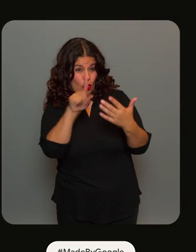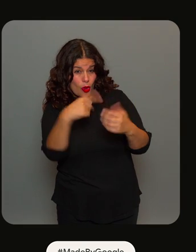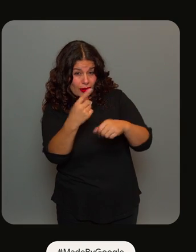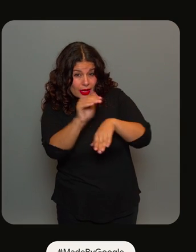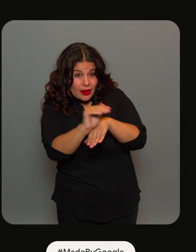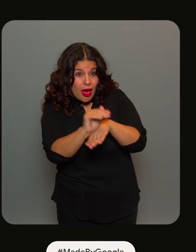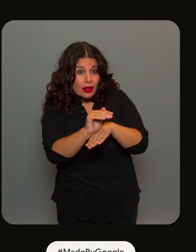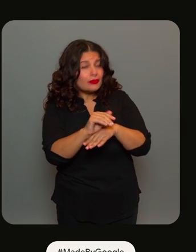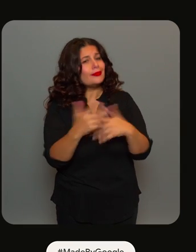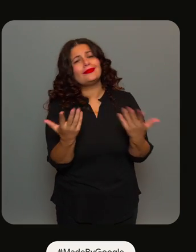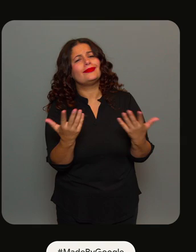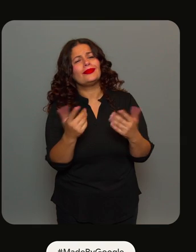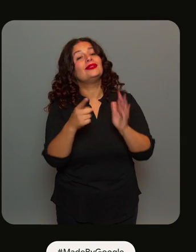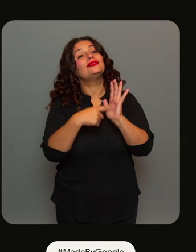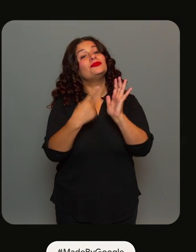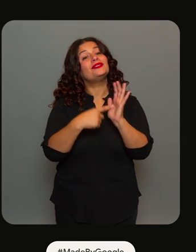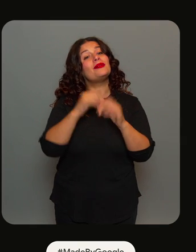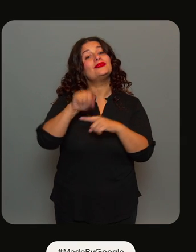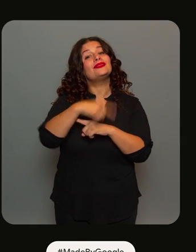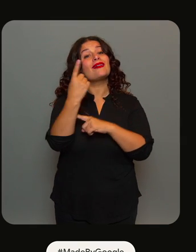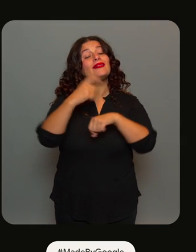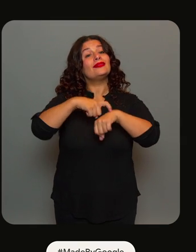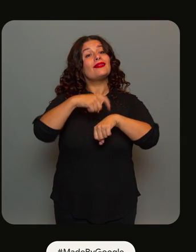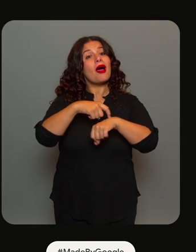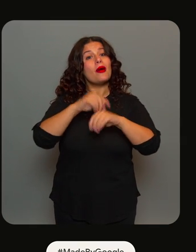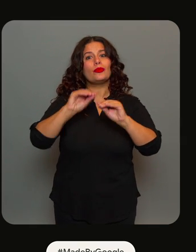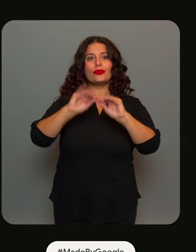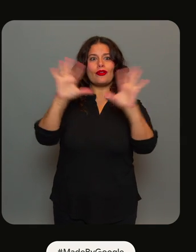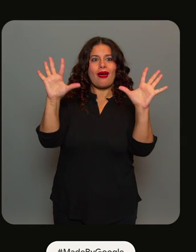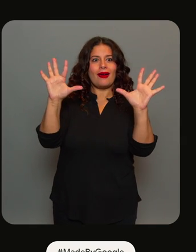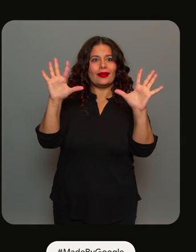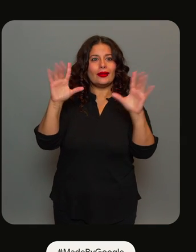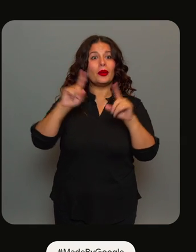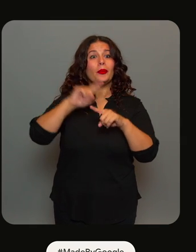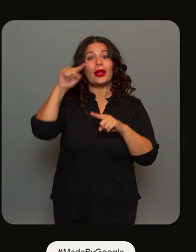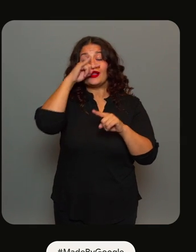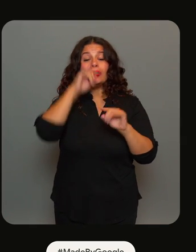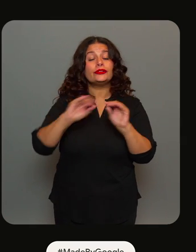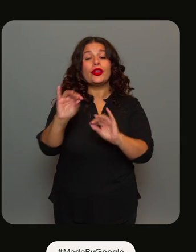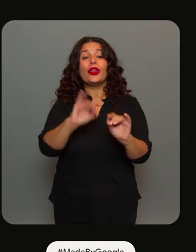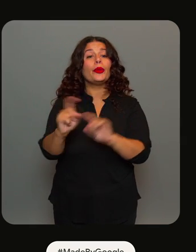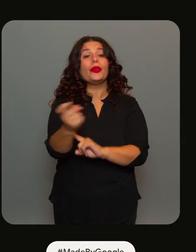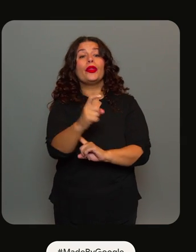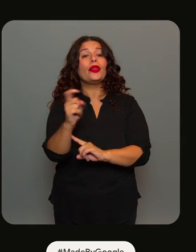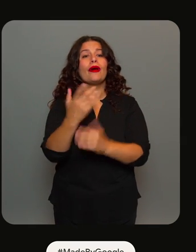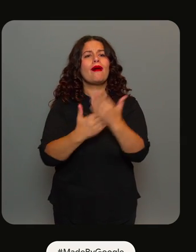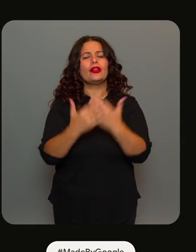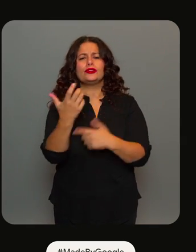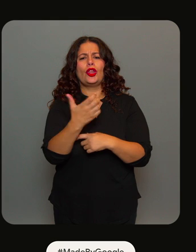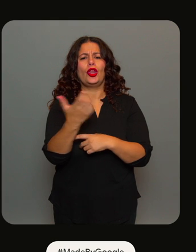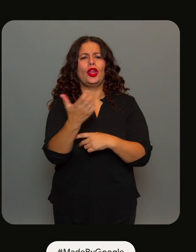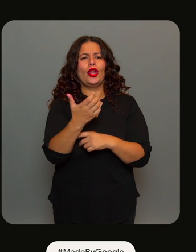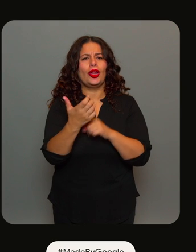Even during the day, if your hand or your kid is moving too much, or your focus isn't perfect, you'll get blurry